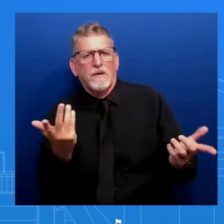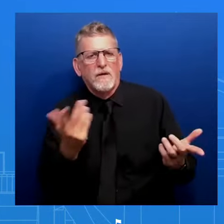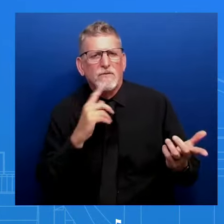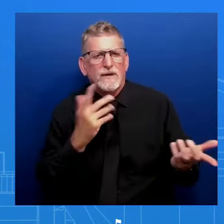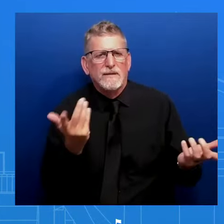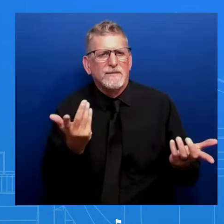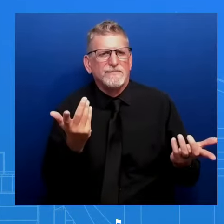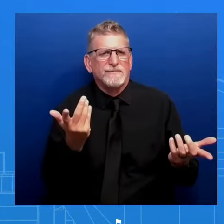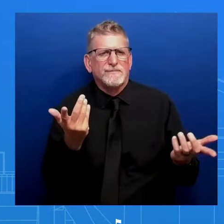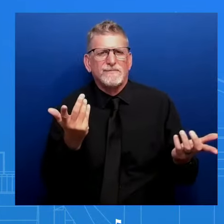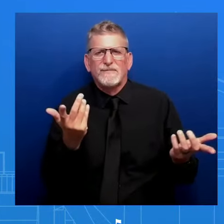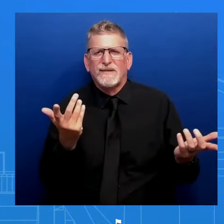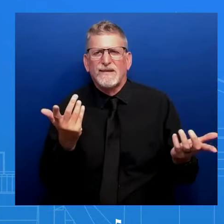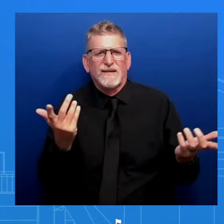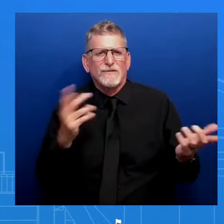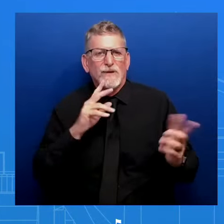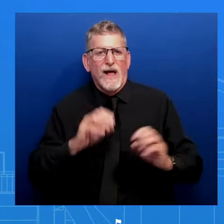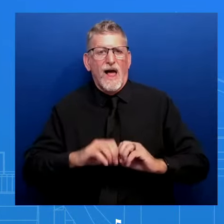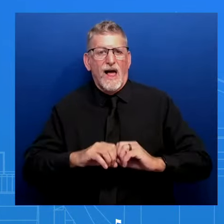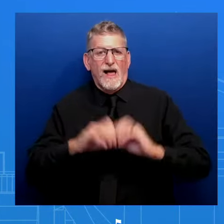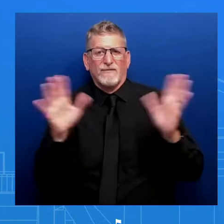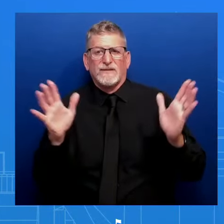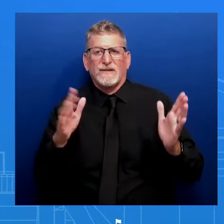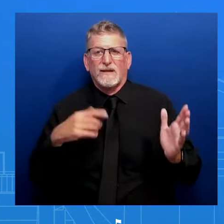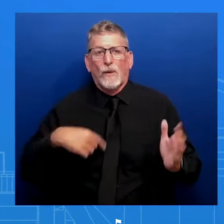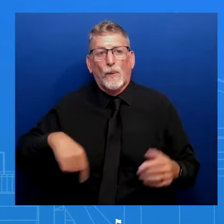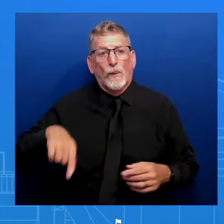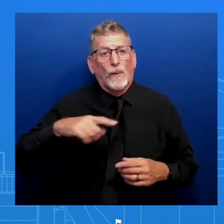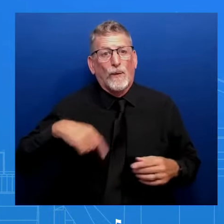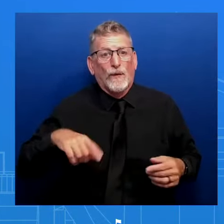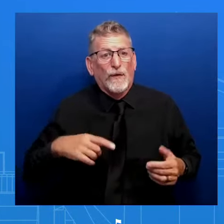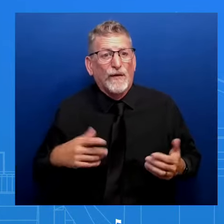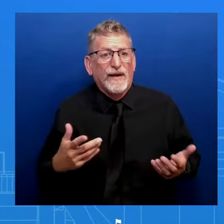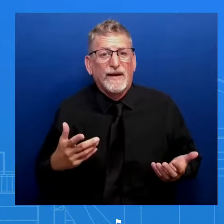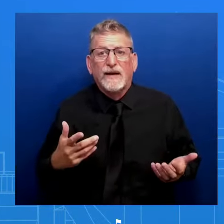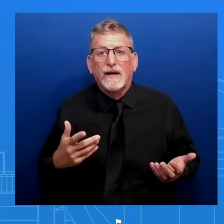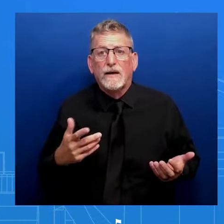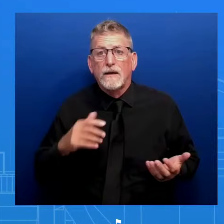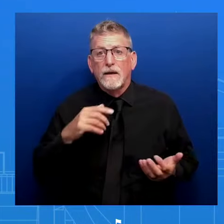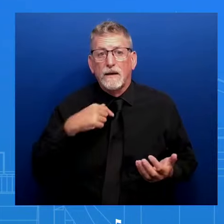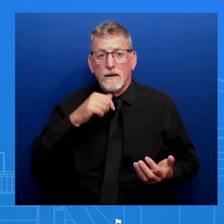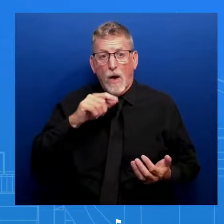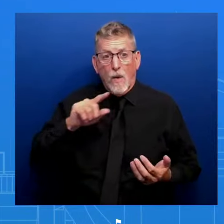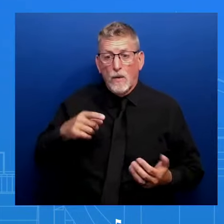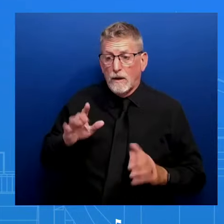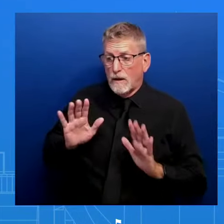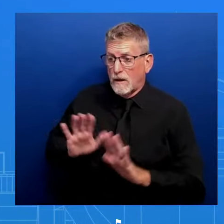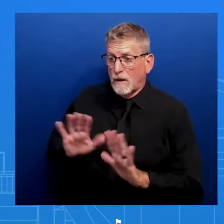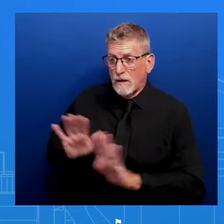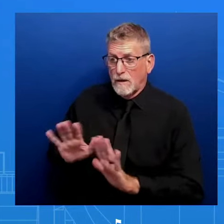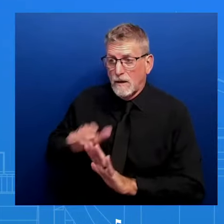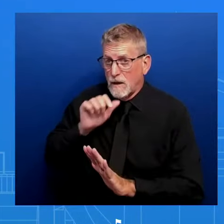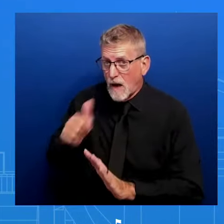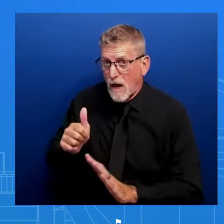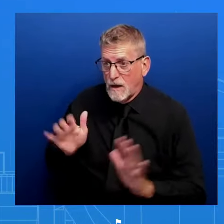we have not only not encouraged Americans to go fight in Ukraine but actively and energetically urged them not to.